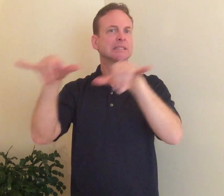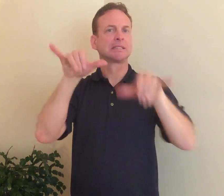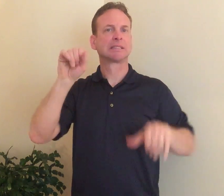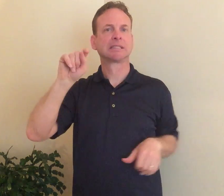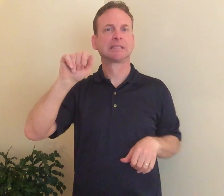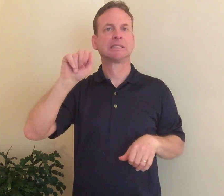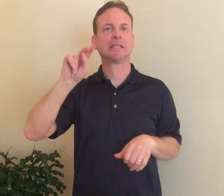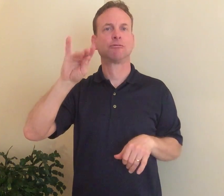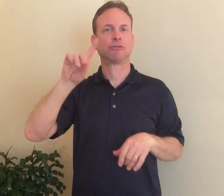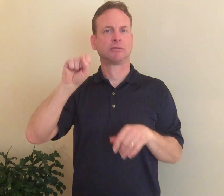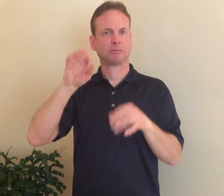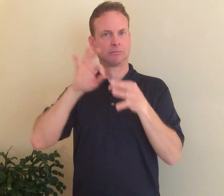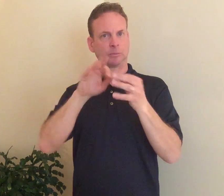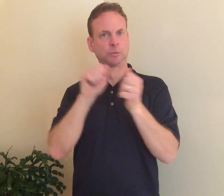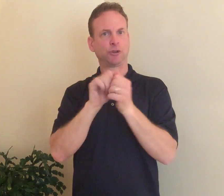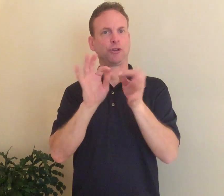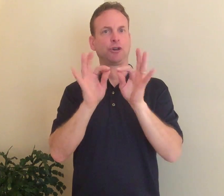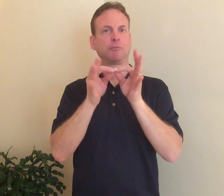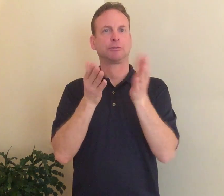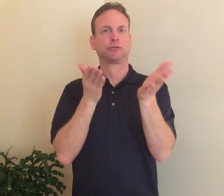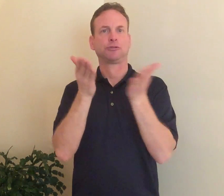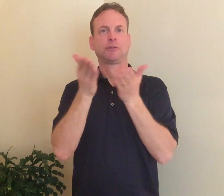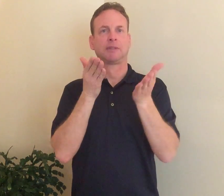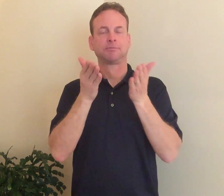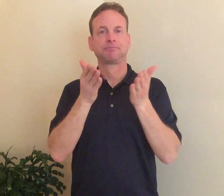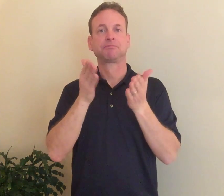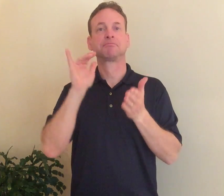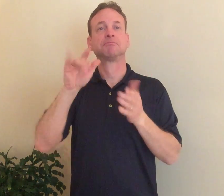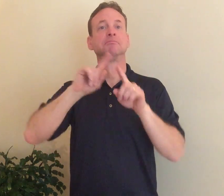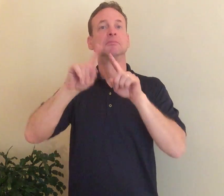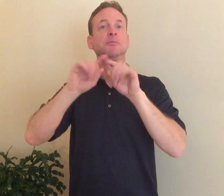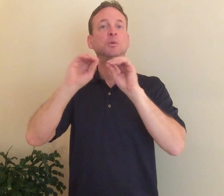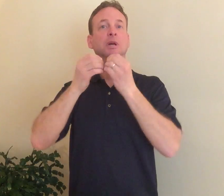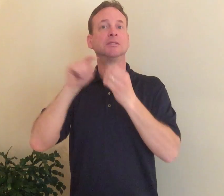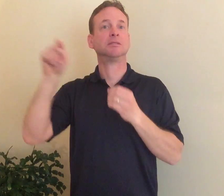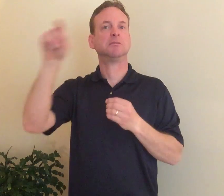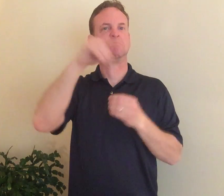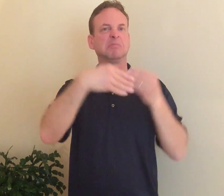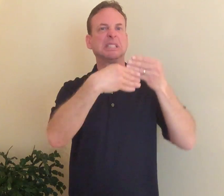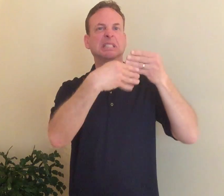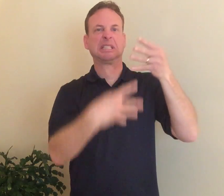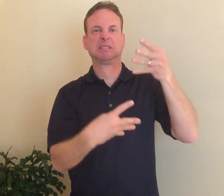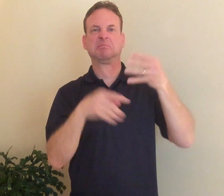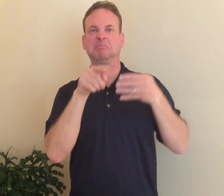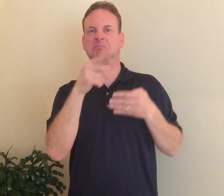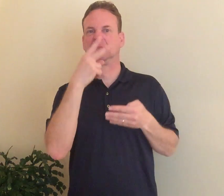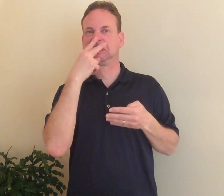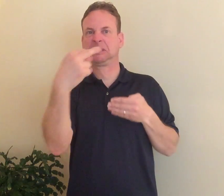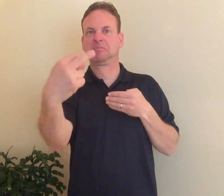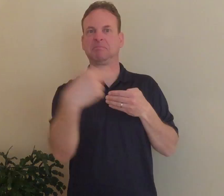they relate to interpreter services. The different organizations are listed here: